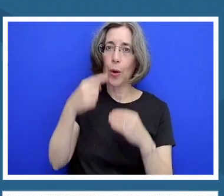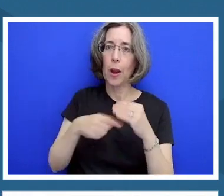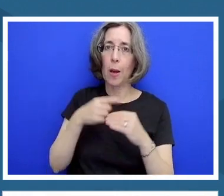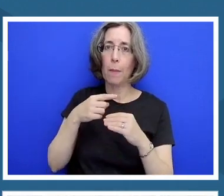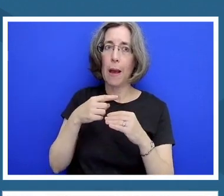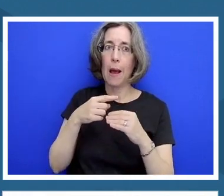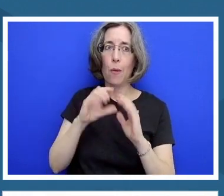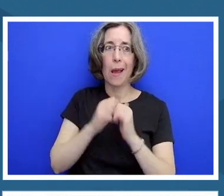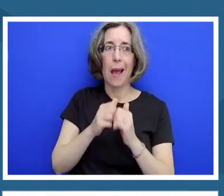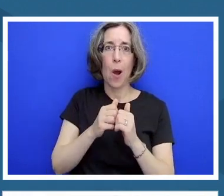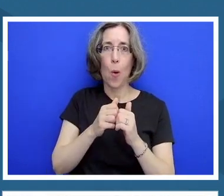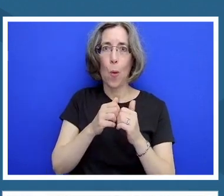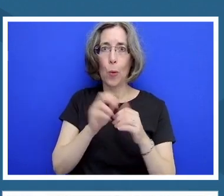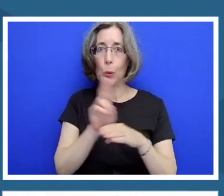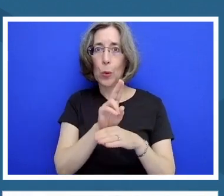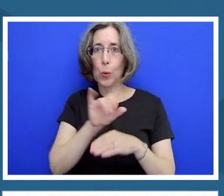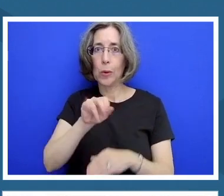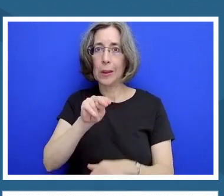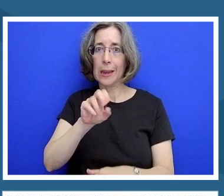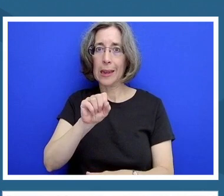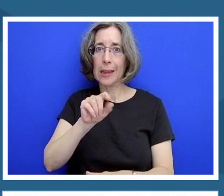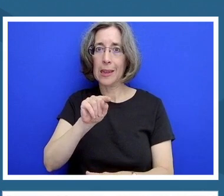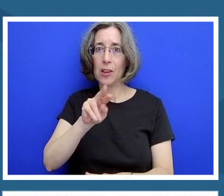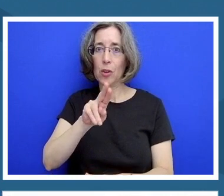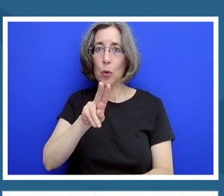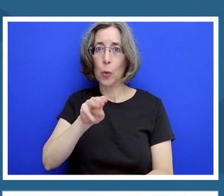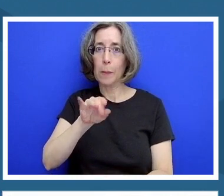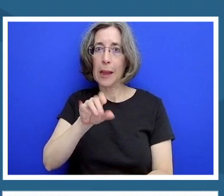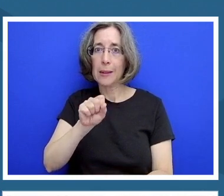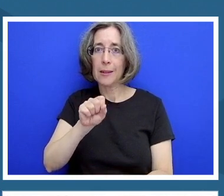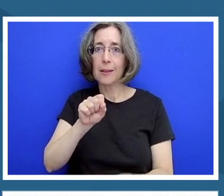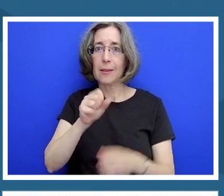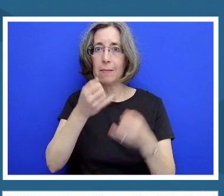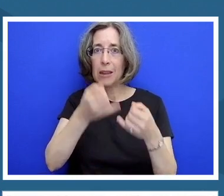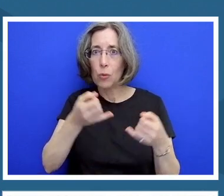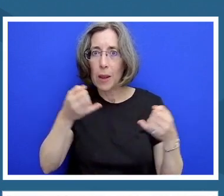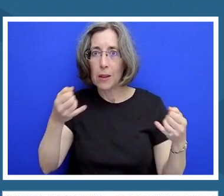is